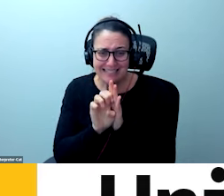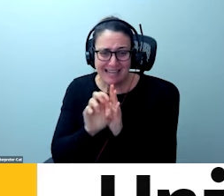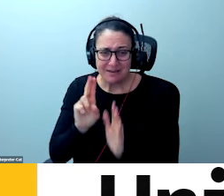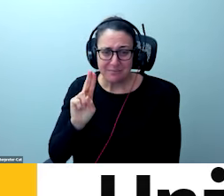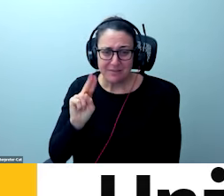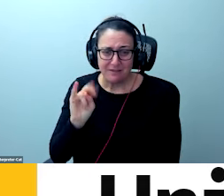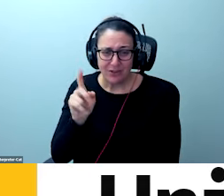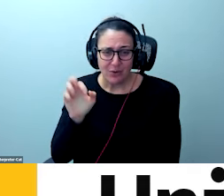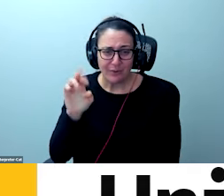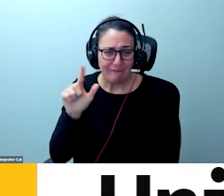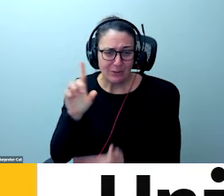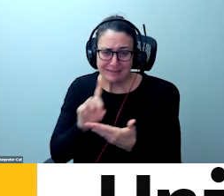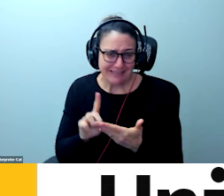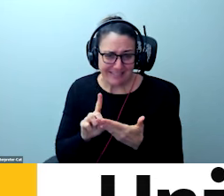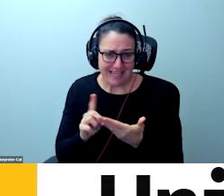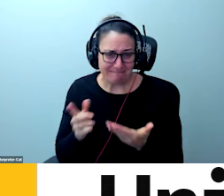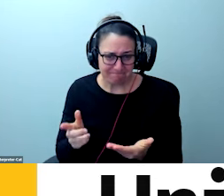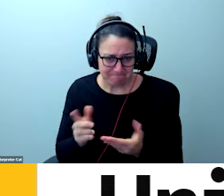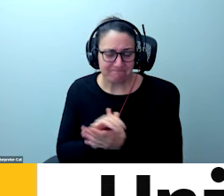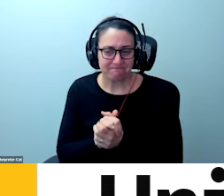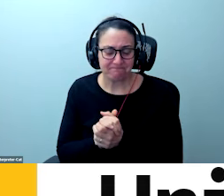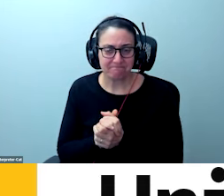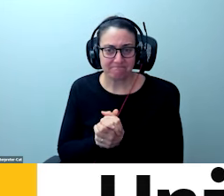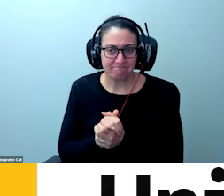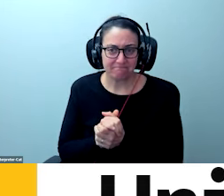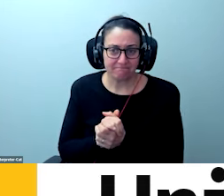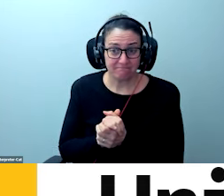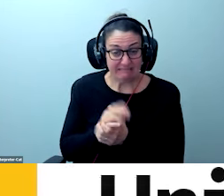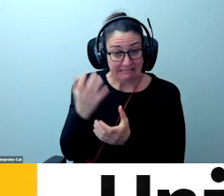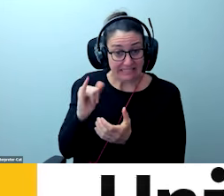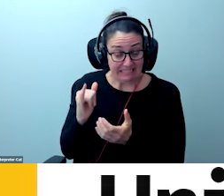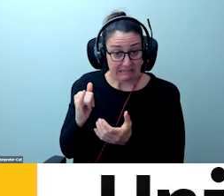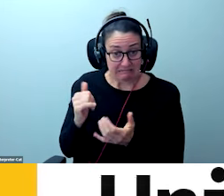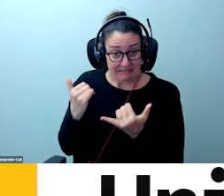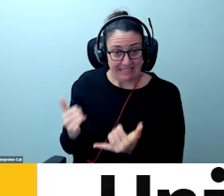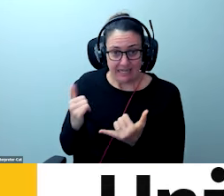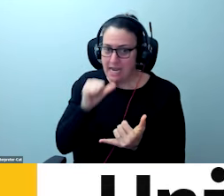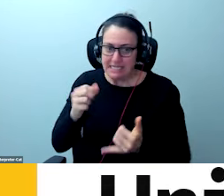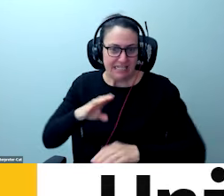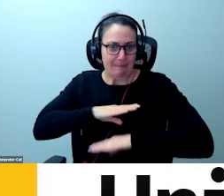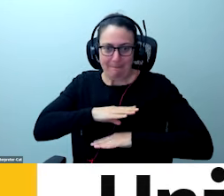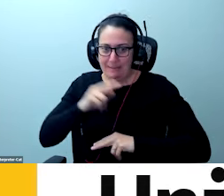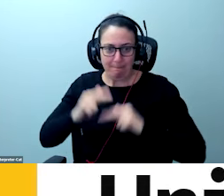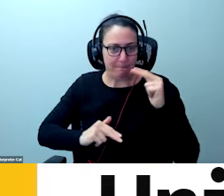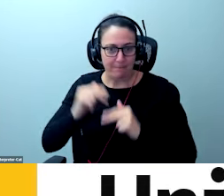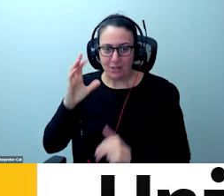and it's one that, as it exists today, doesn't meet building code in Canada.